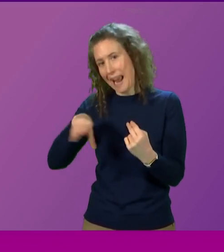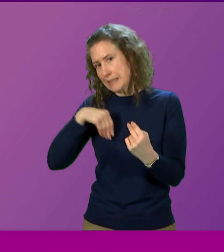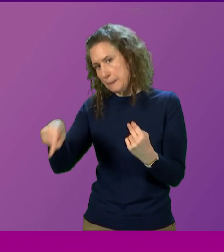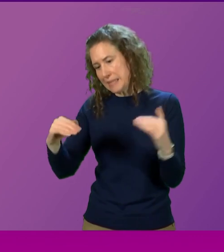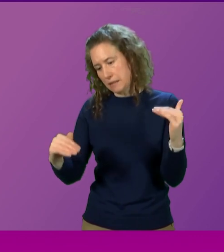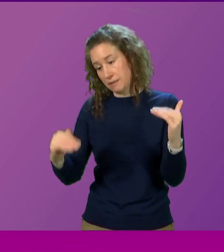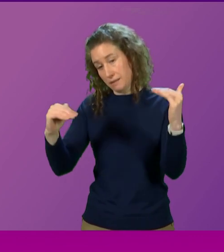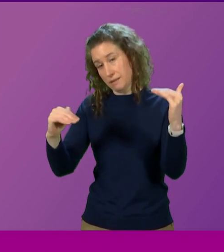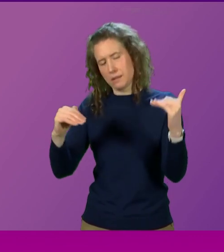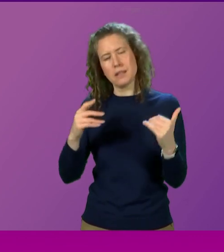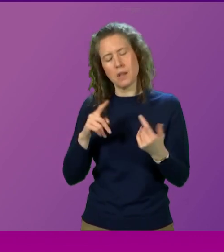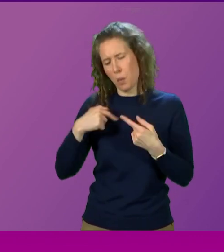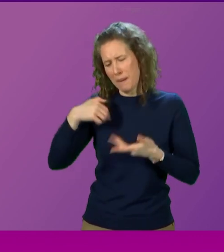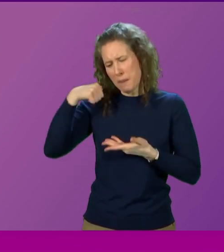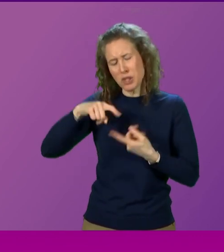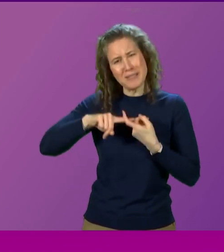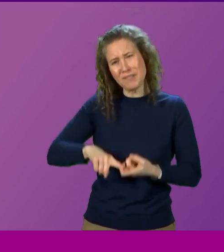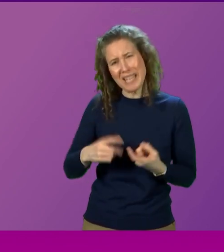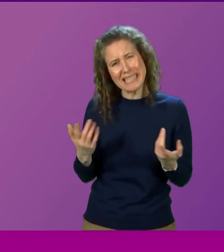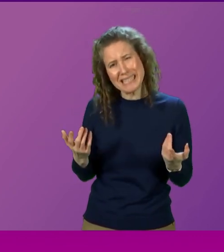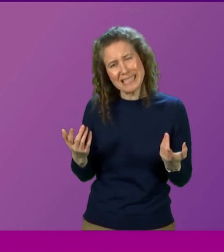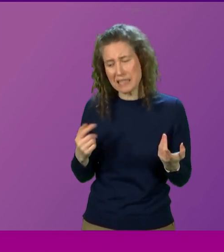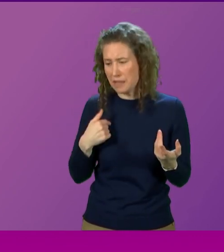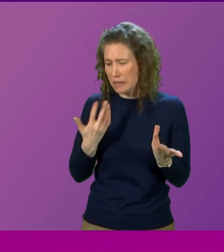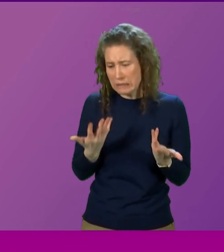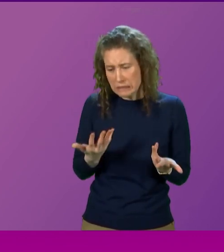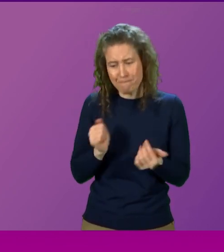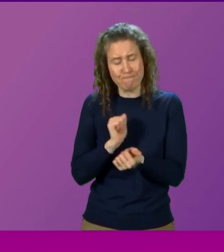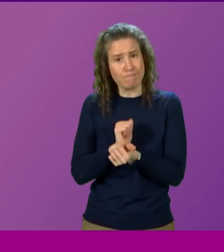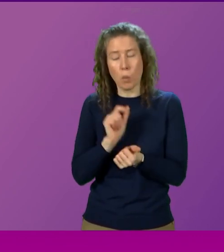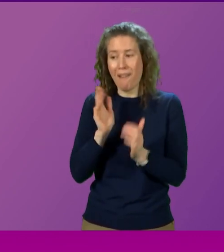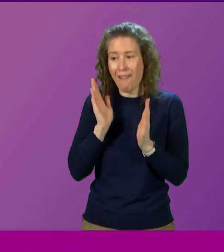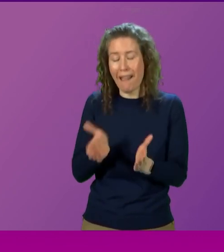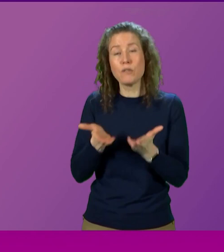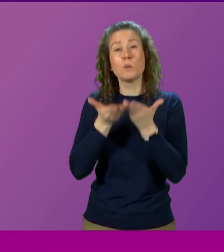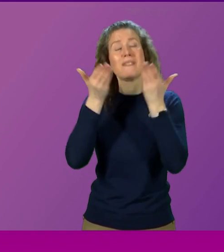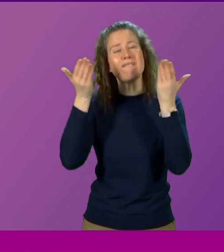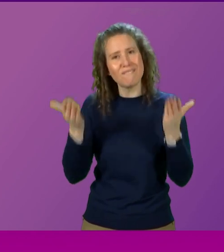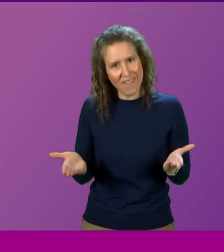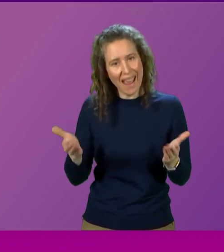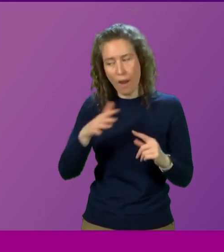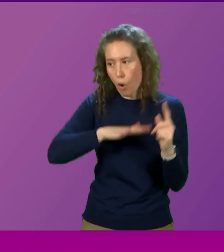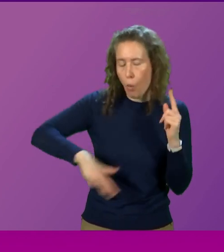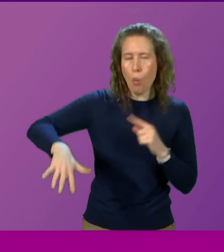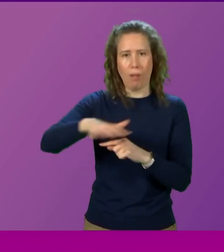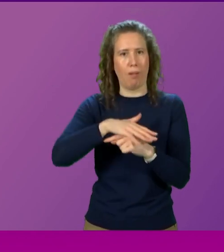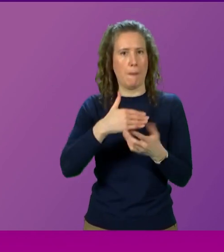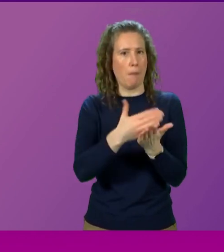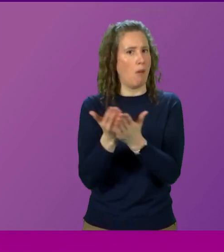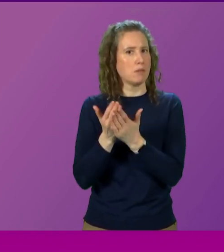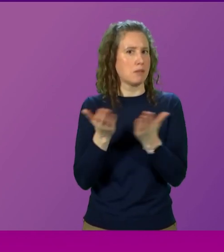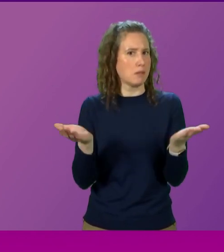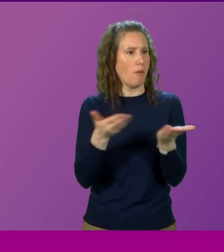In a fixed budget, we have to try to be fair across all parts of the public sector, and